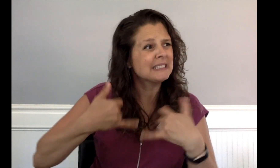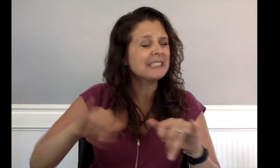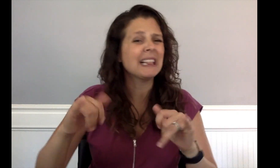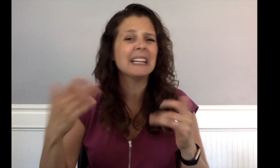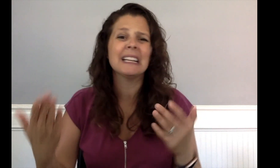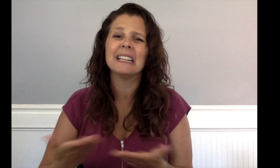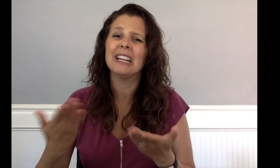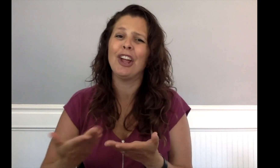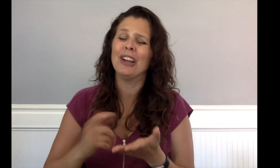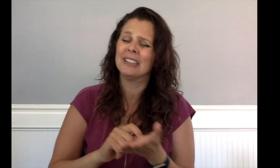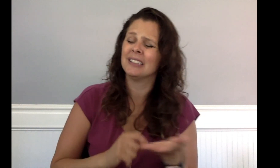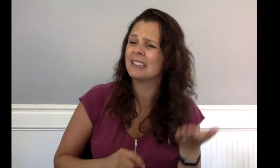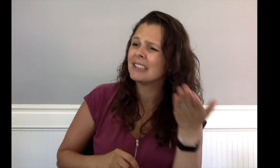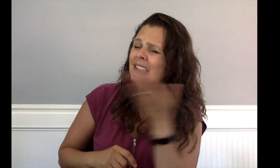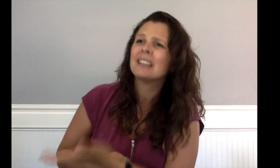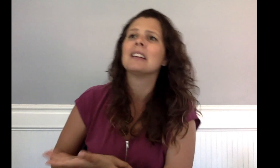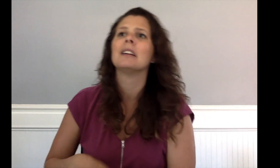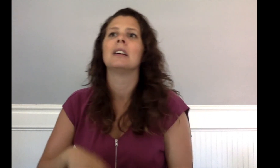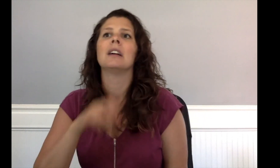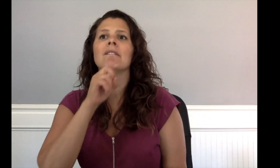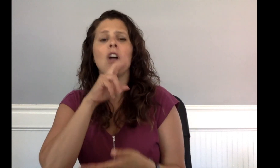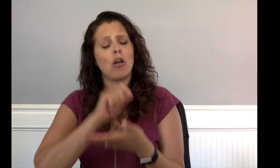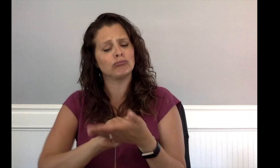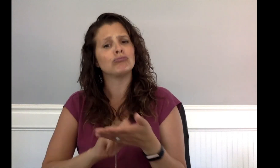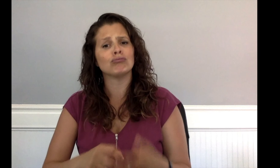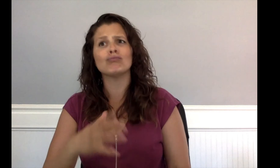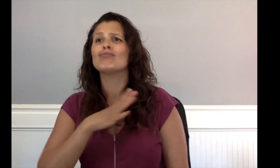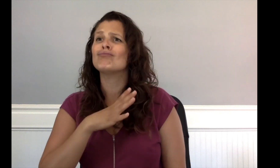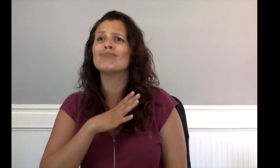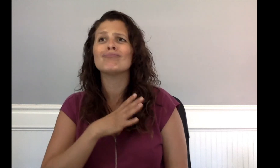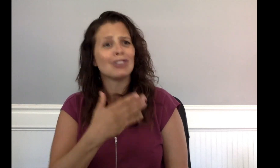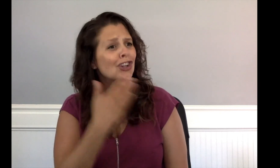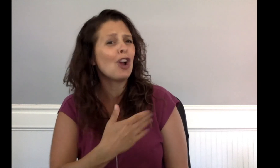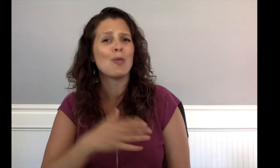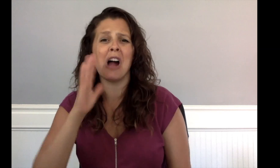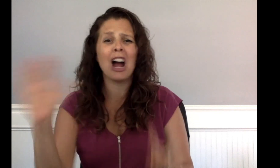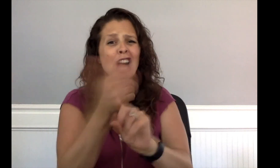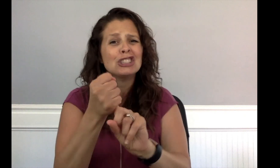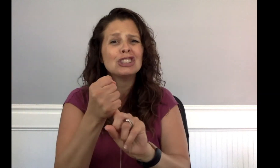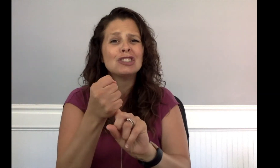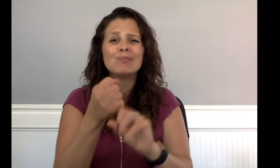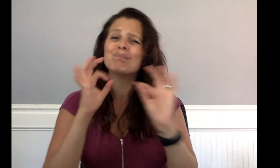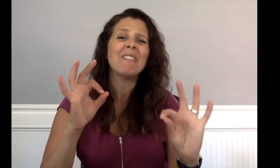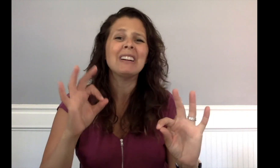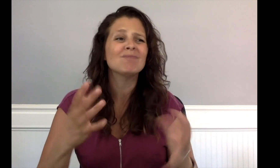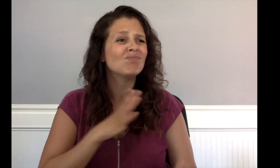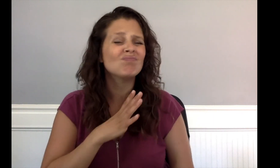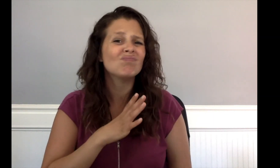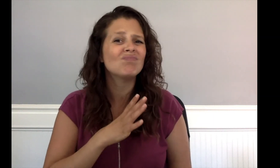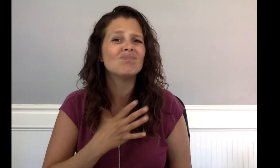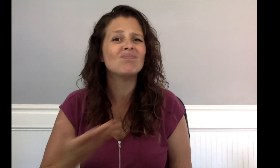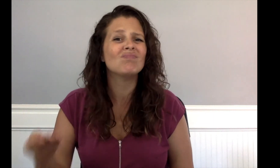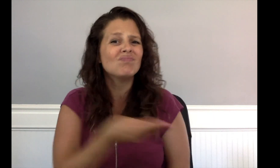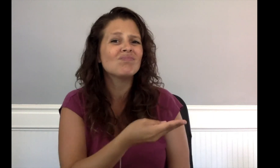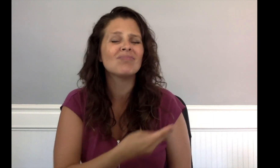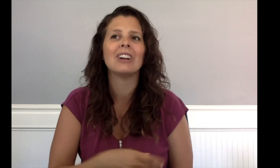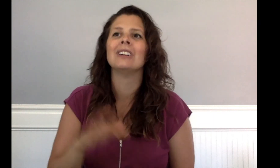could still be here." Frog replied, "Good! We can catch them!"